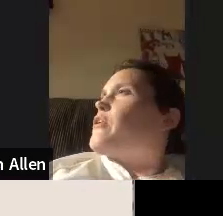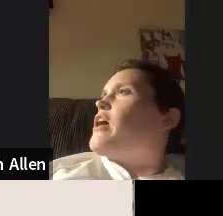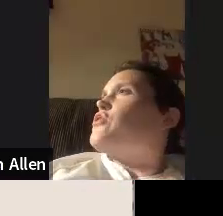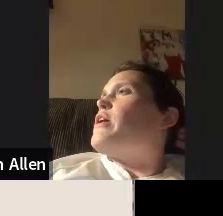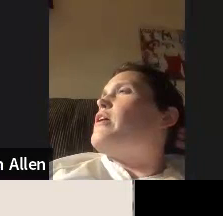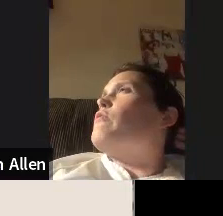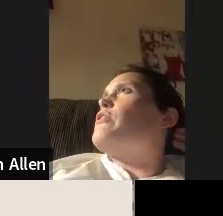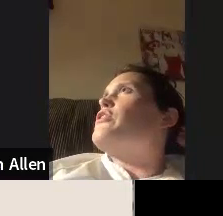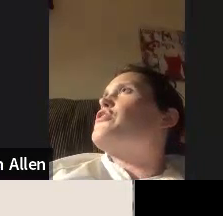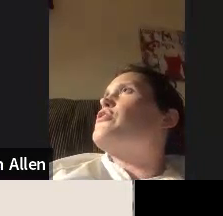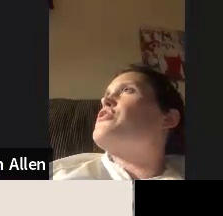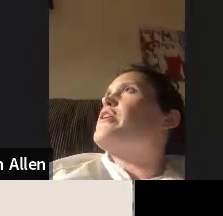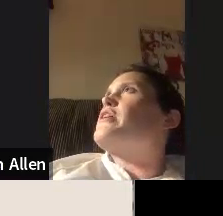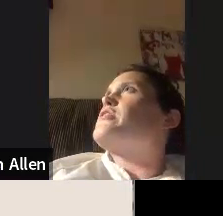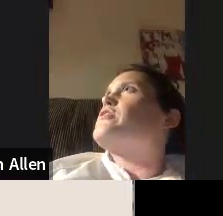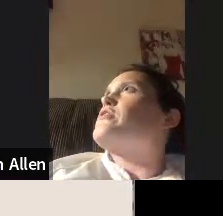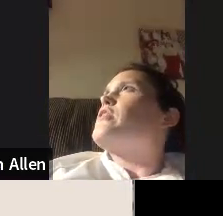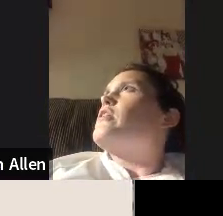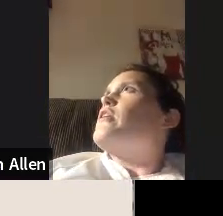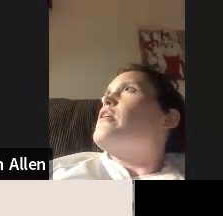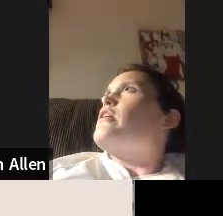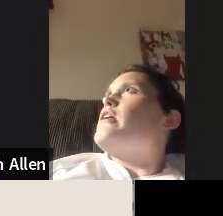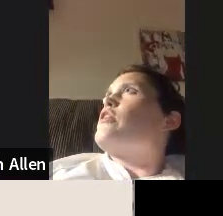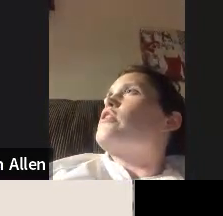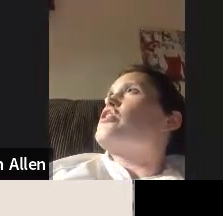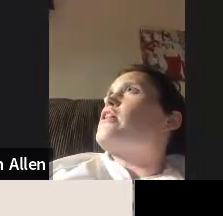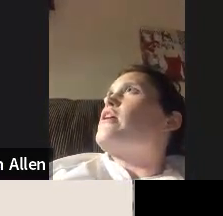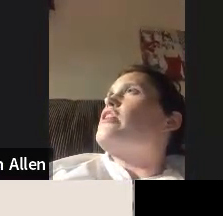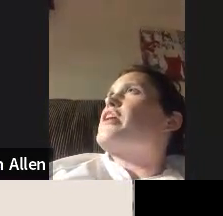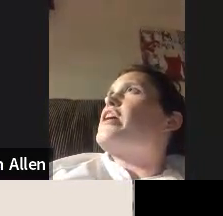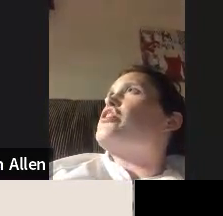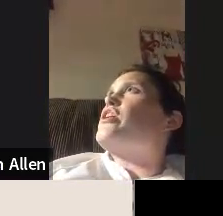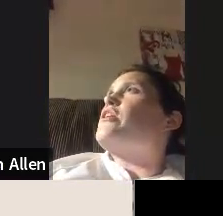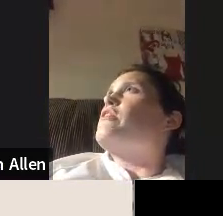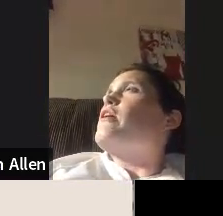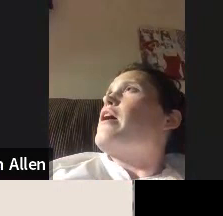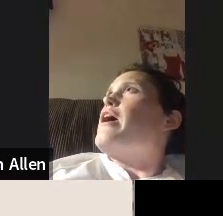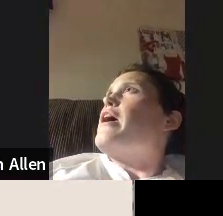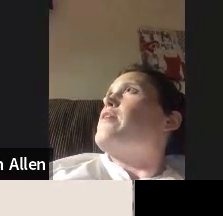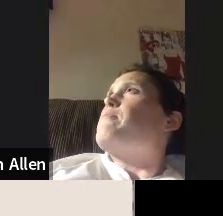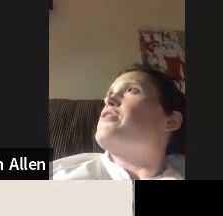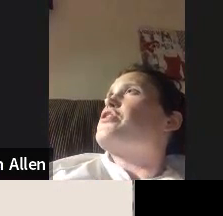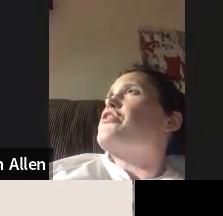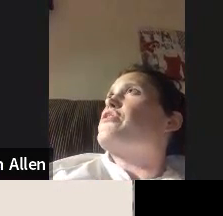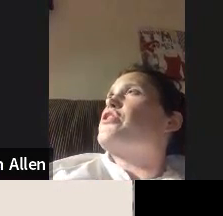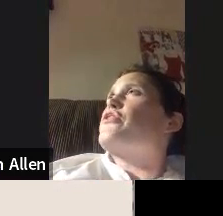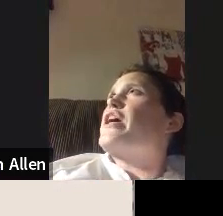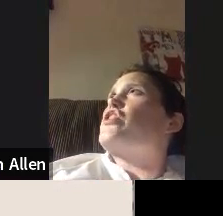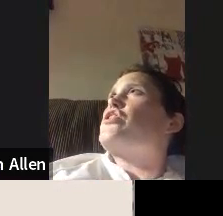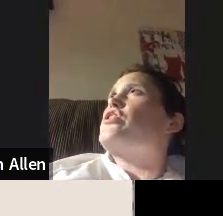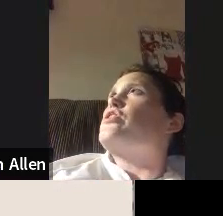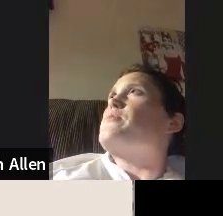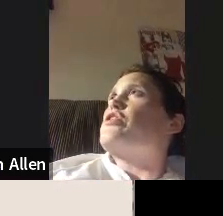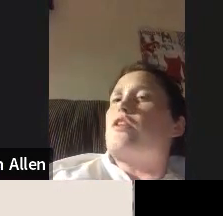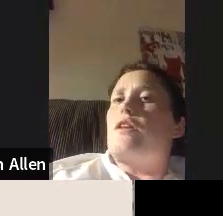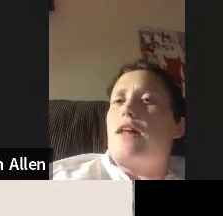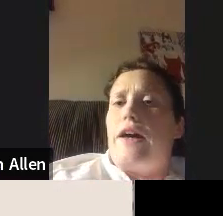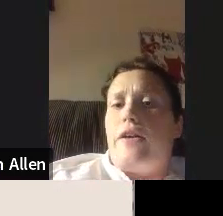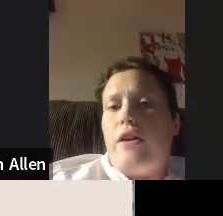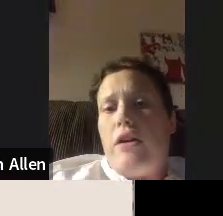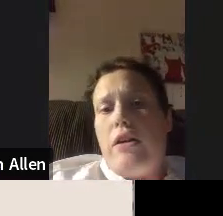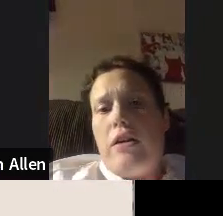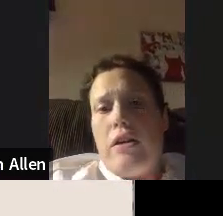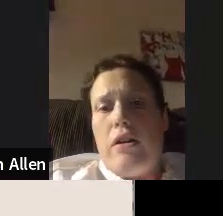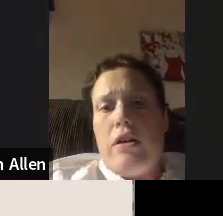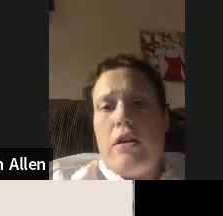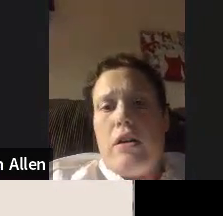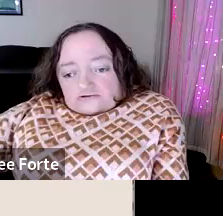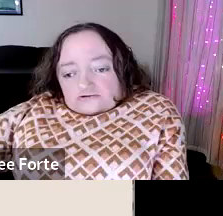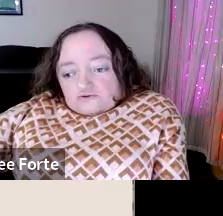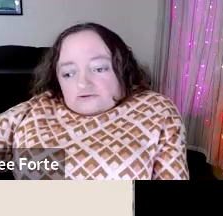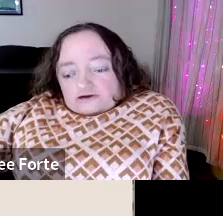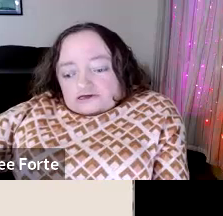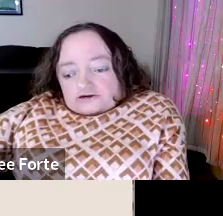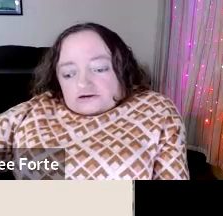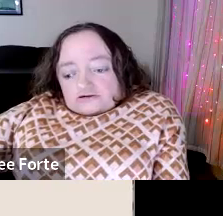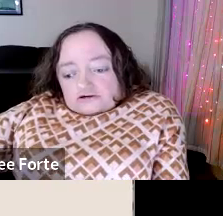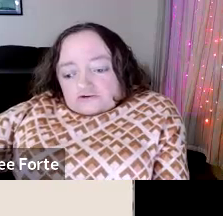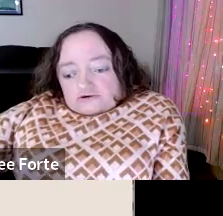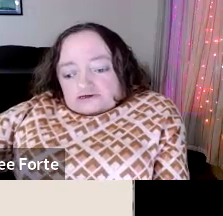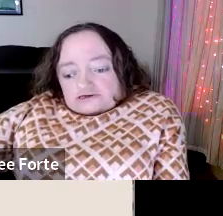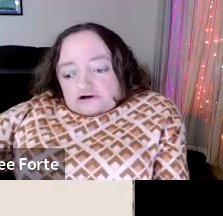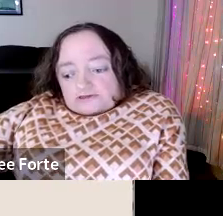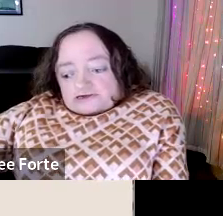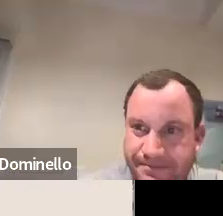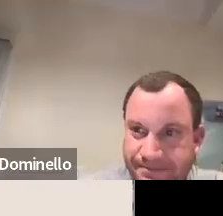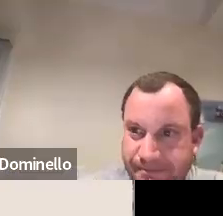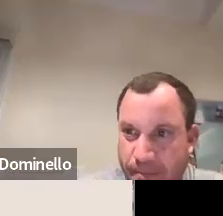: I went from 2016 to 2019.